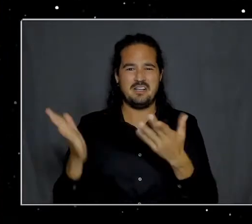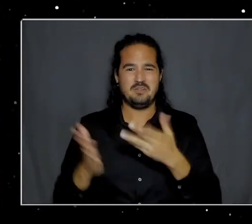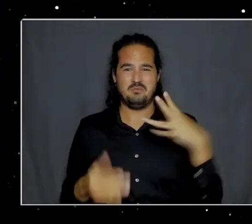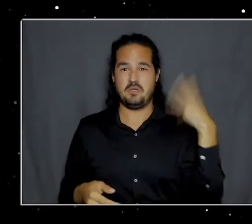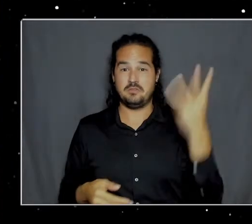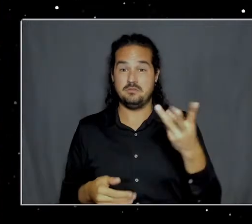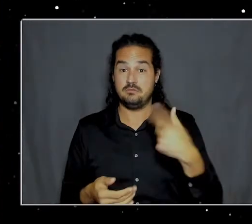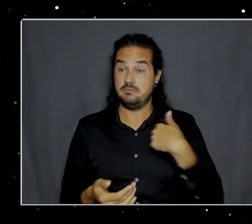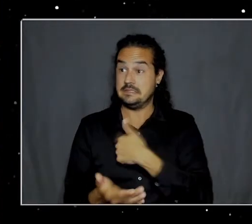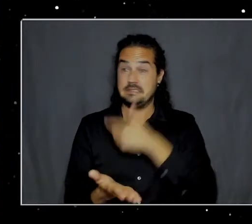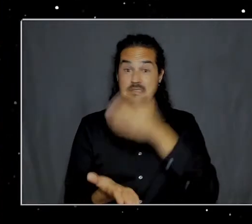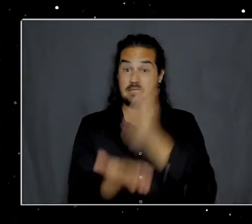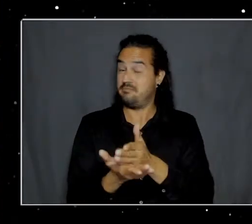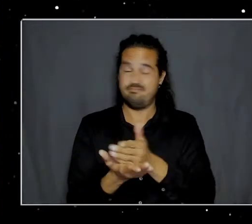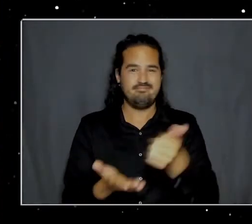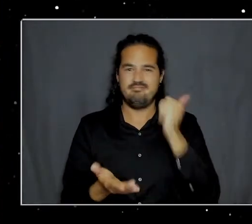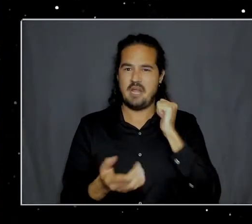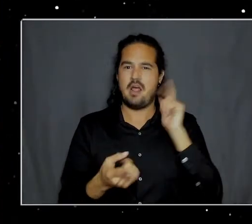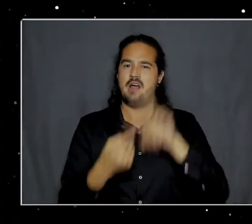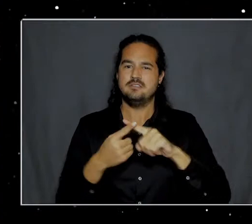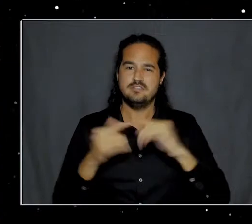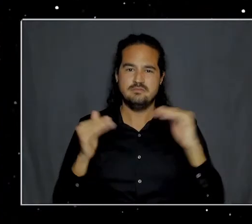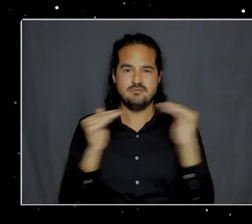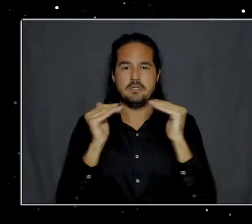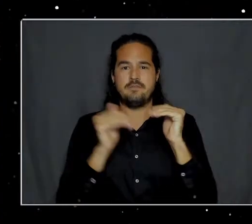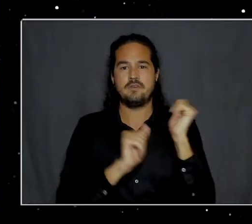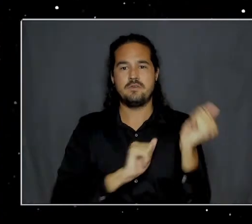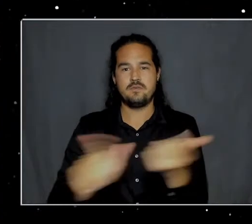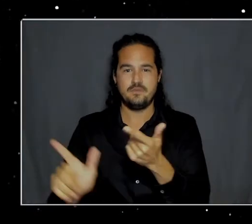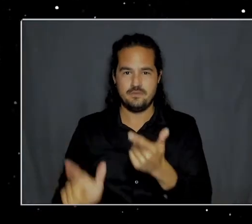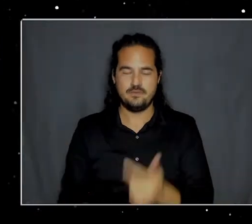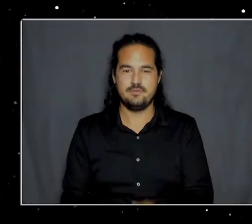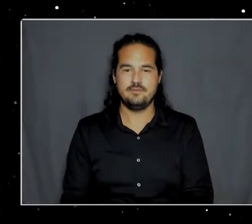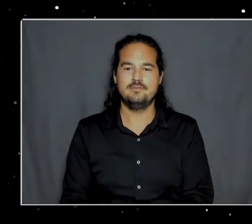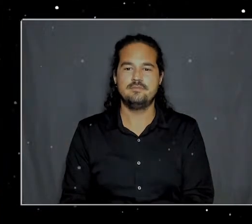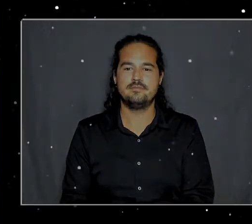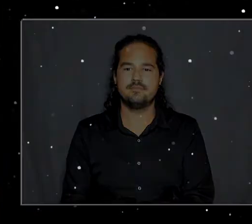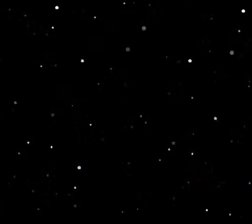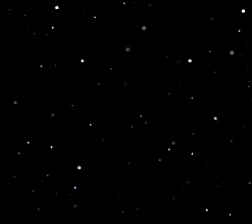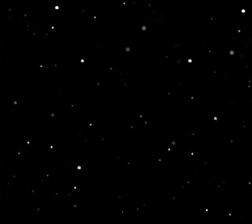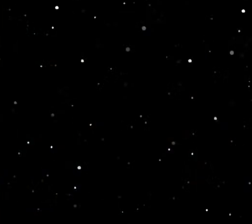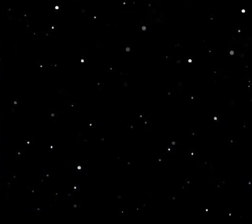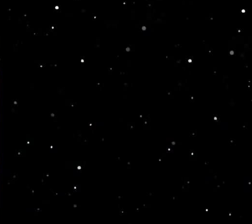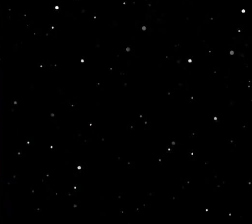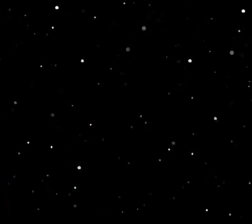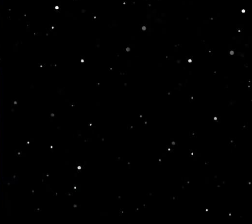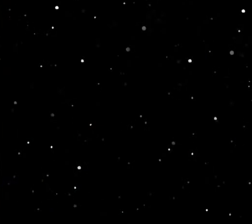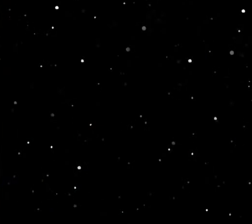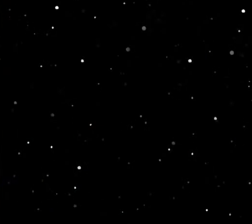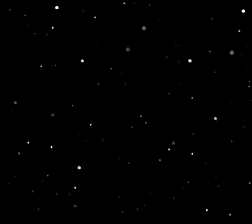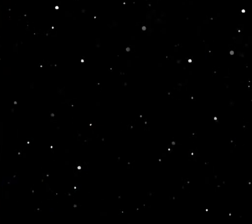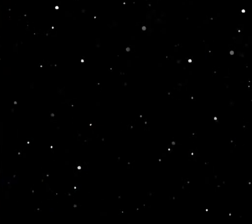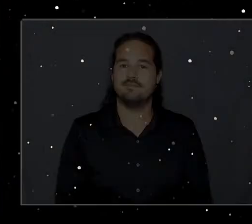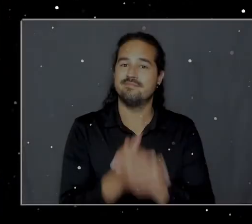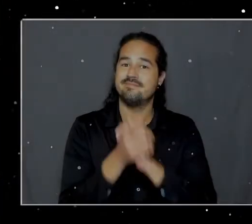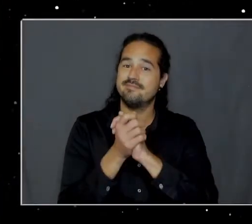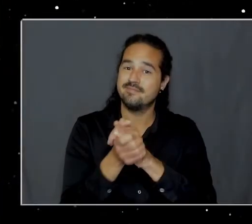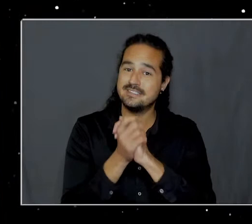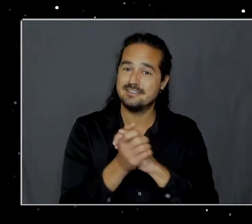JUSTICE FOR ALL. JEANNIE YANDEL: